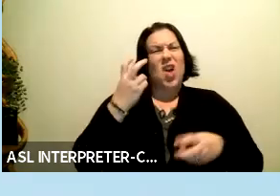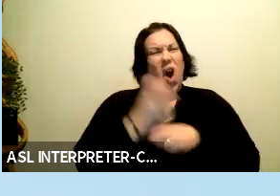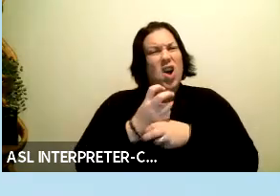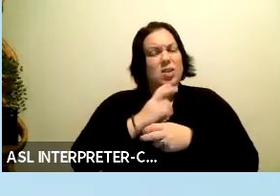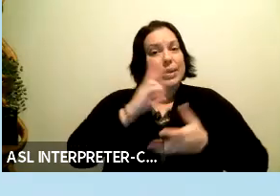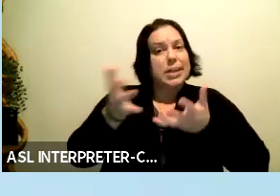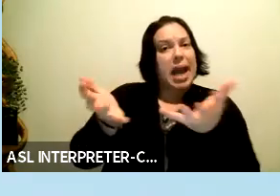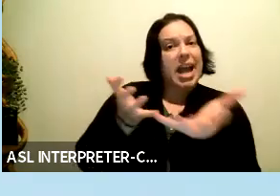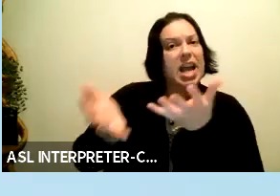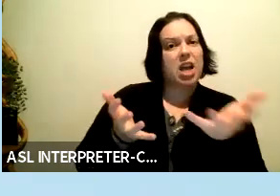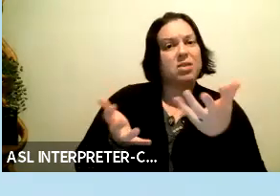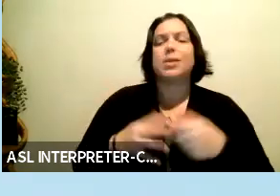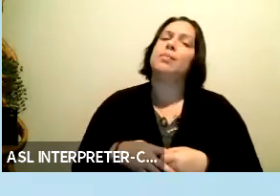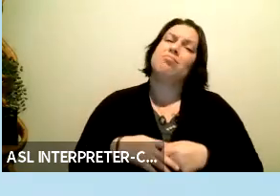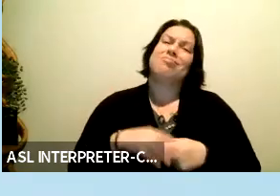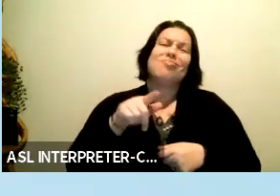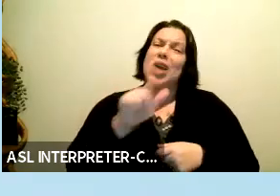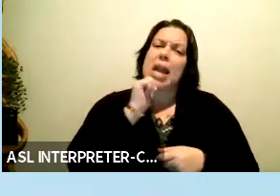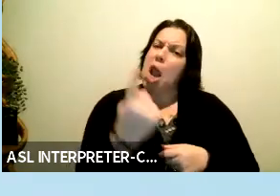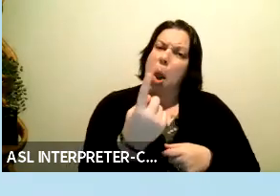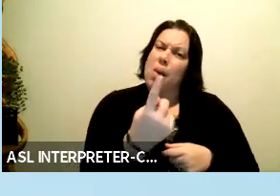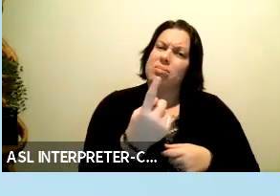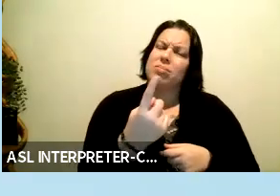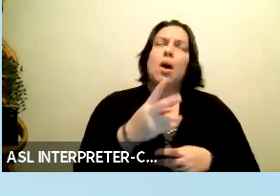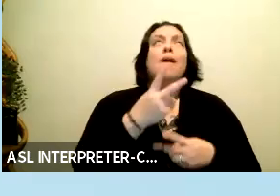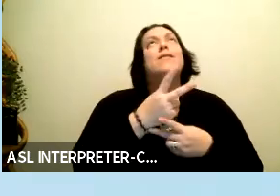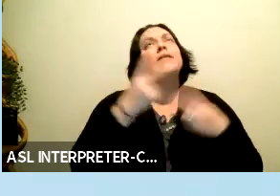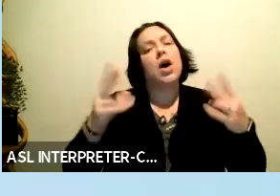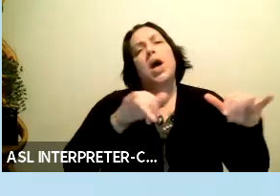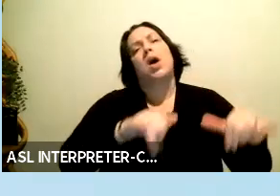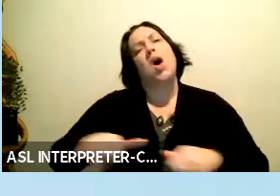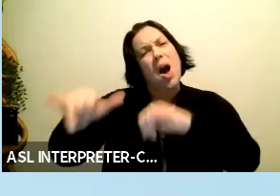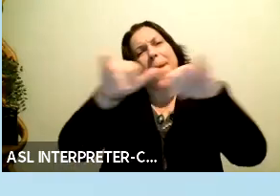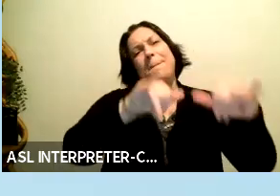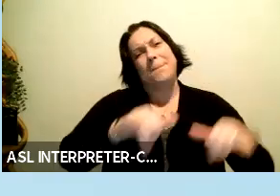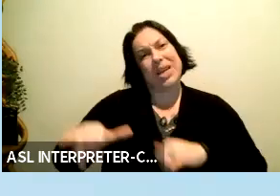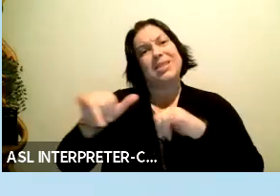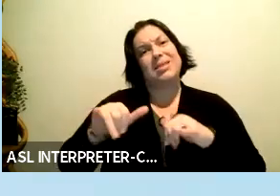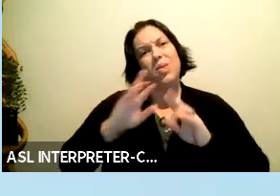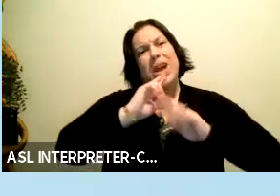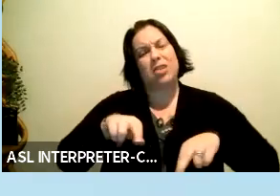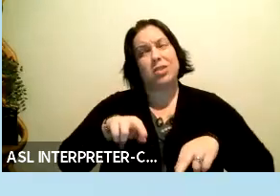alone in these feelings if these are very common reactions to a difficult, abnormal event. Let us